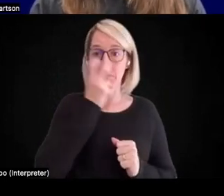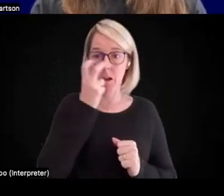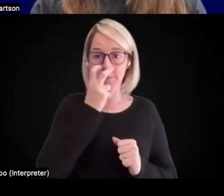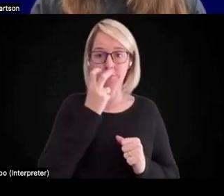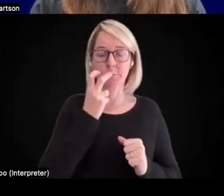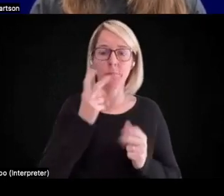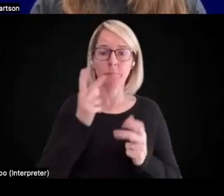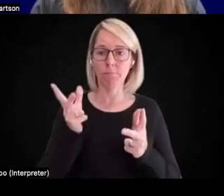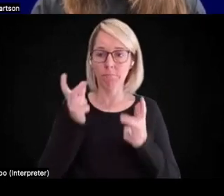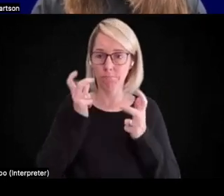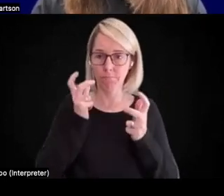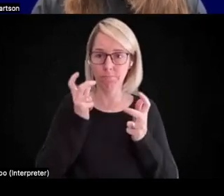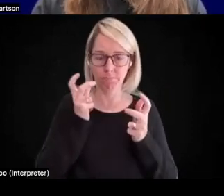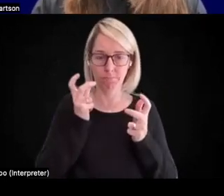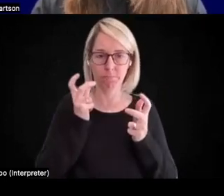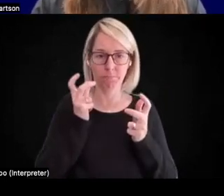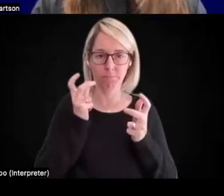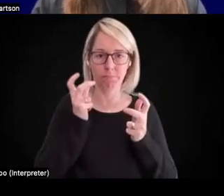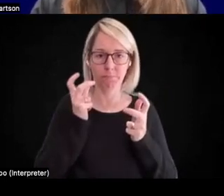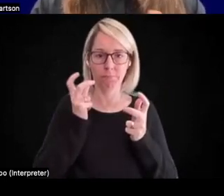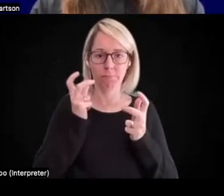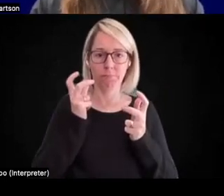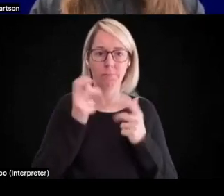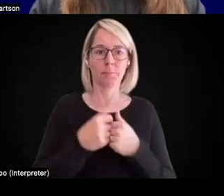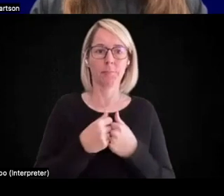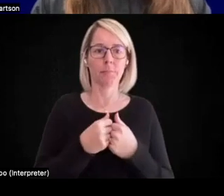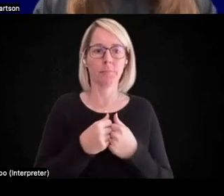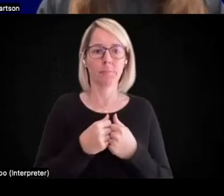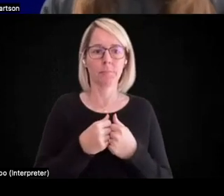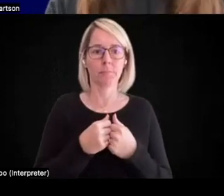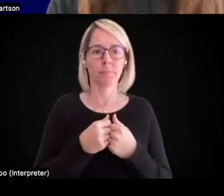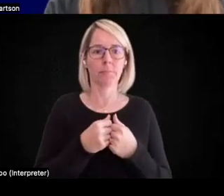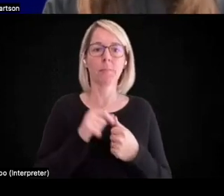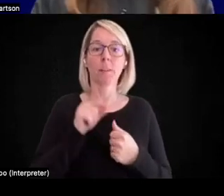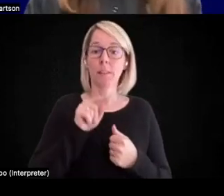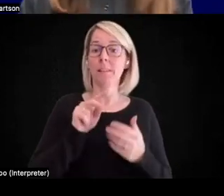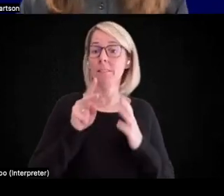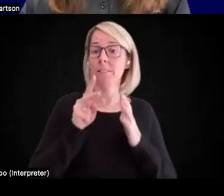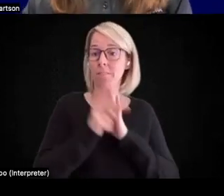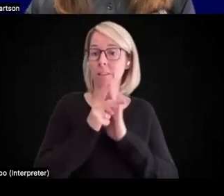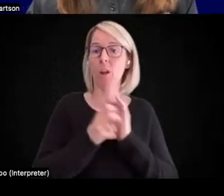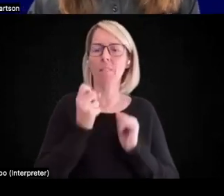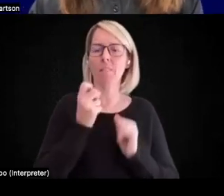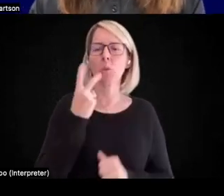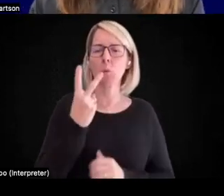little video has two little parts and there's a little pause in the middle. It is the two of